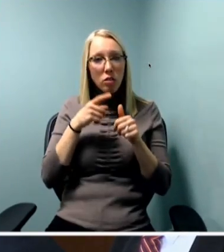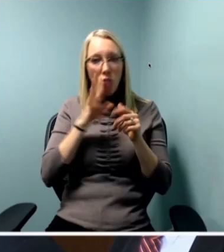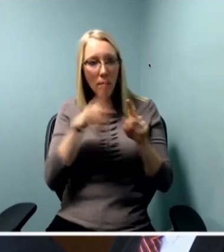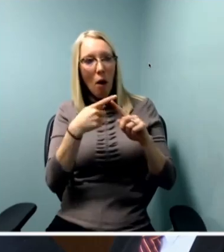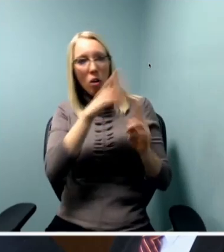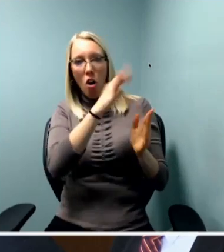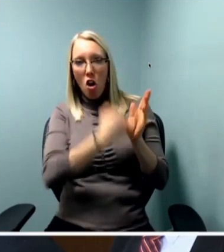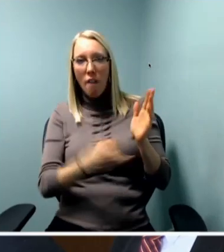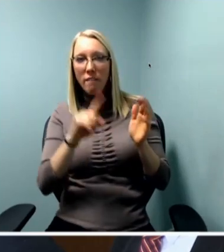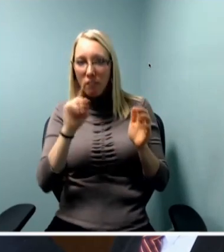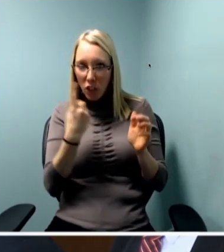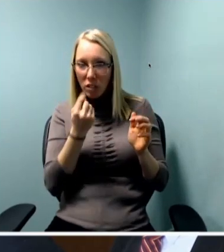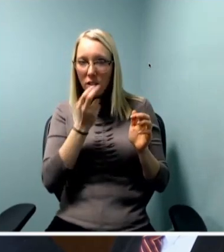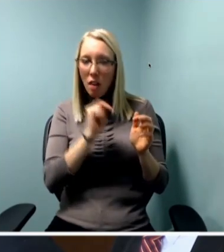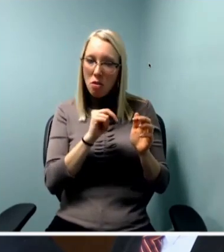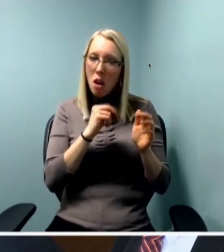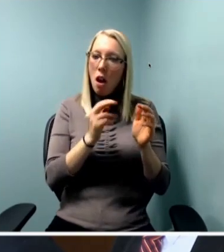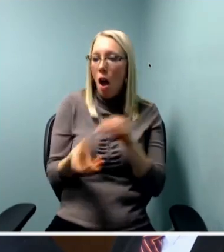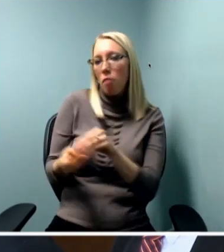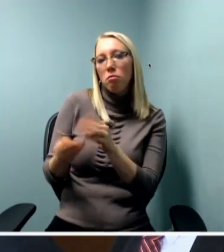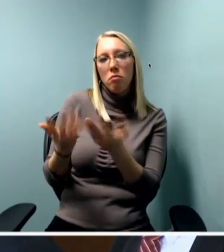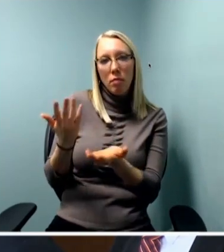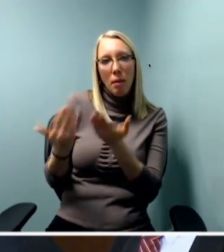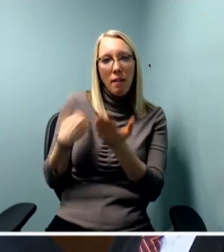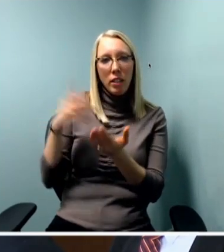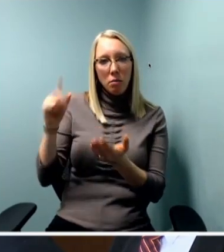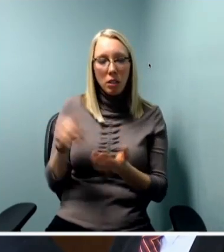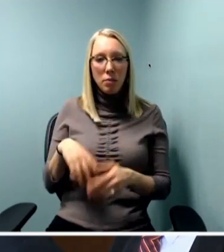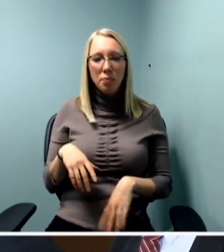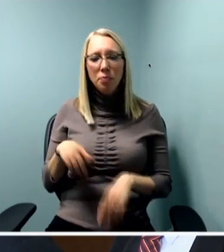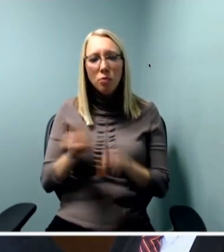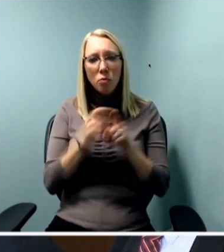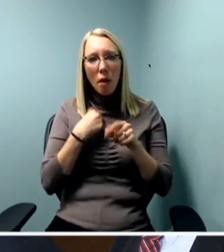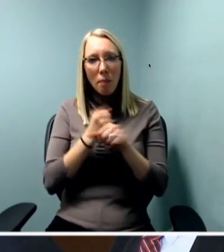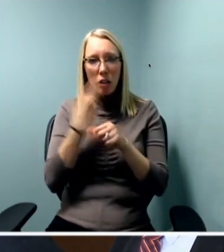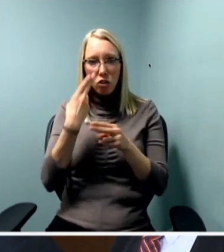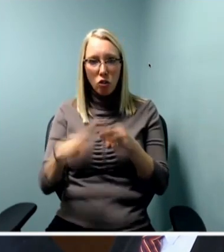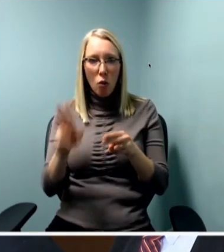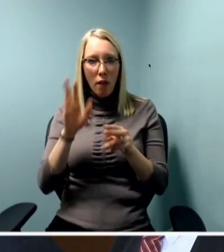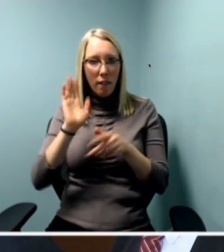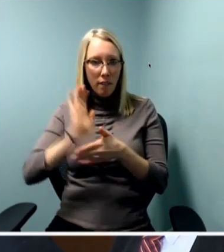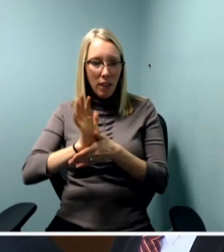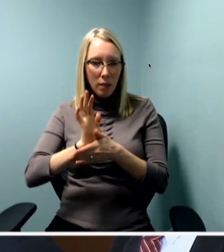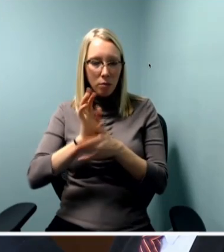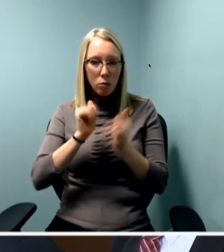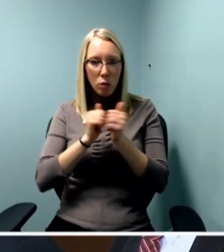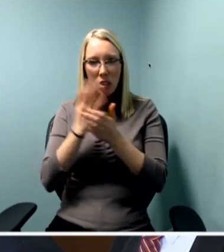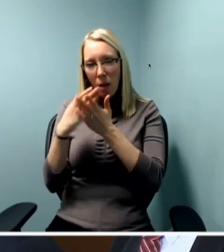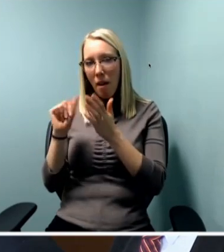I also made a short film with some of the AXIS dancers, it wasn't an AXIS project